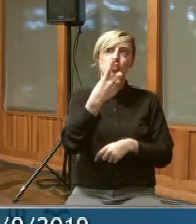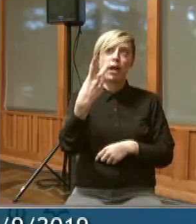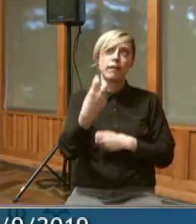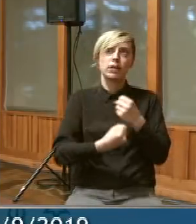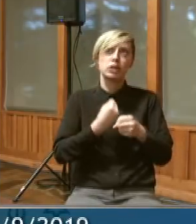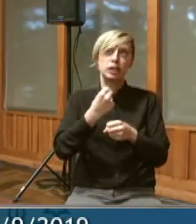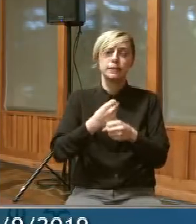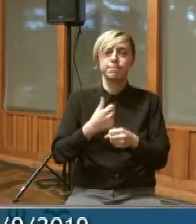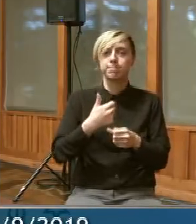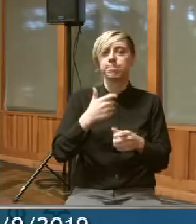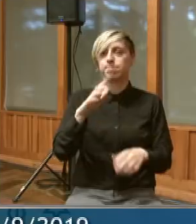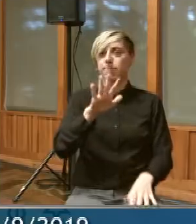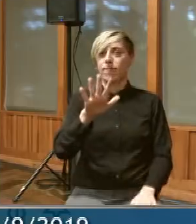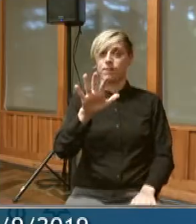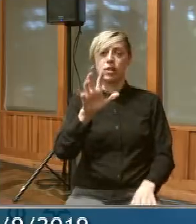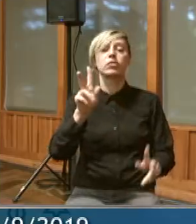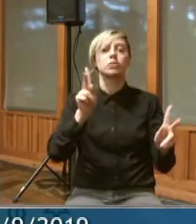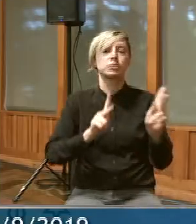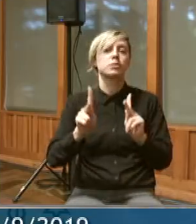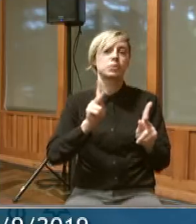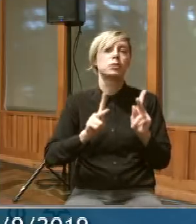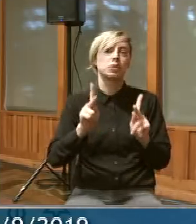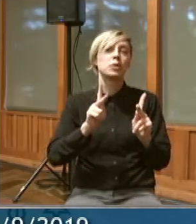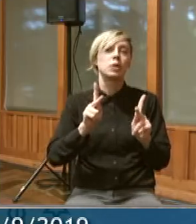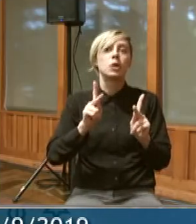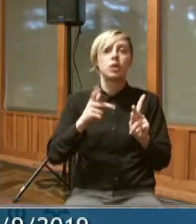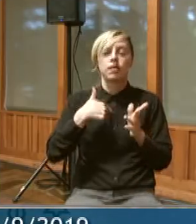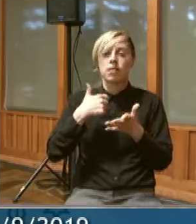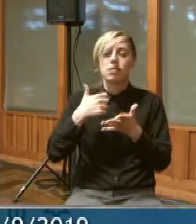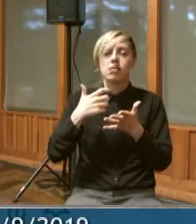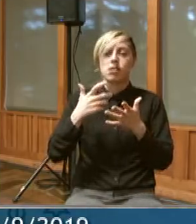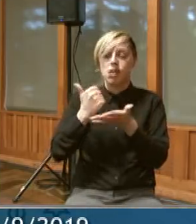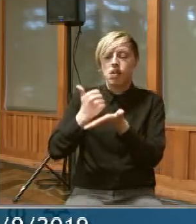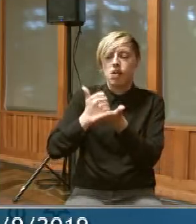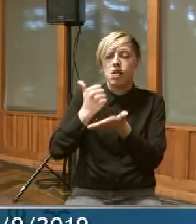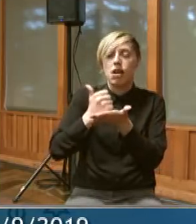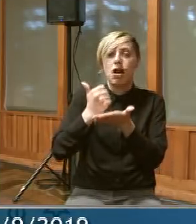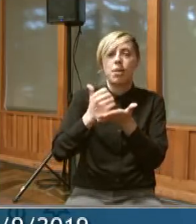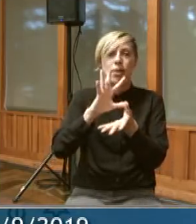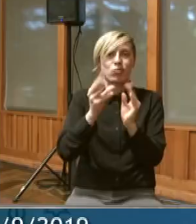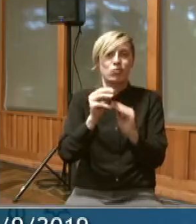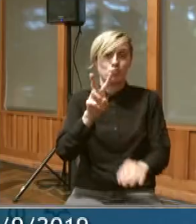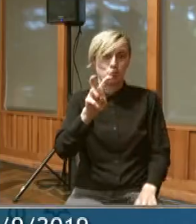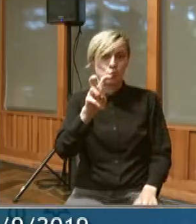PEOPLE JOBS FOR THE LAST TWO AND A HALF YEARS.